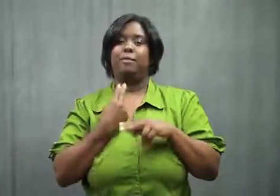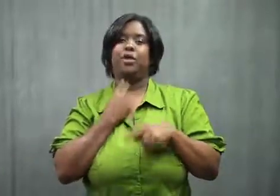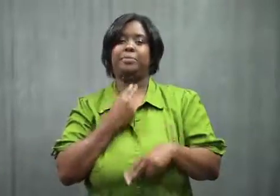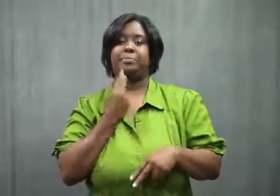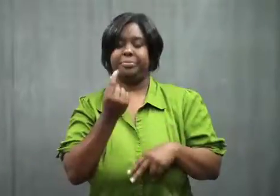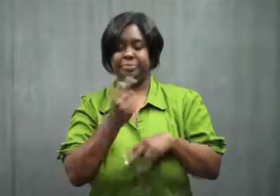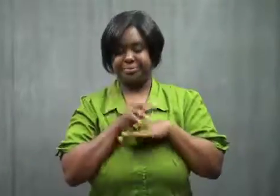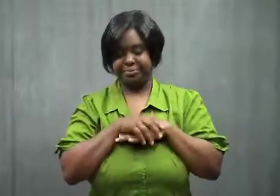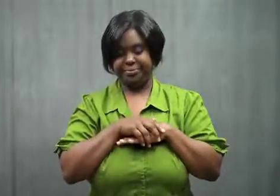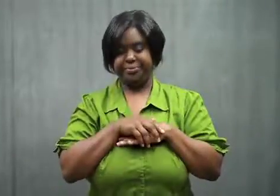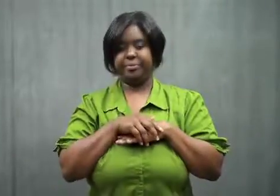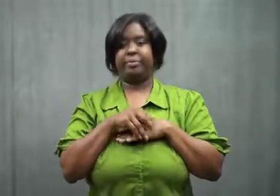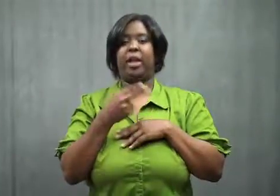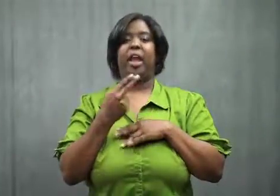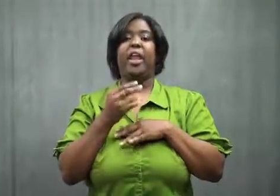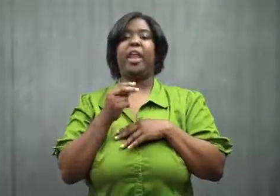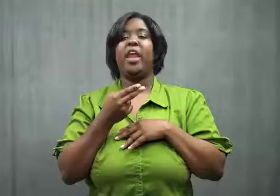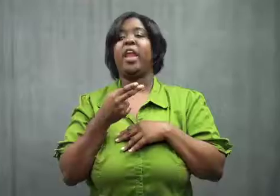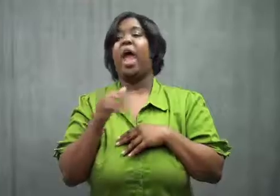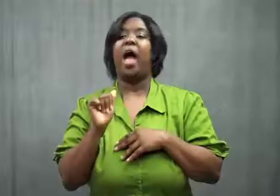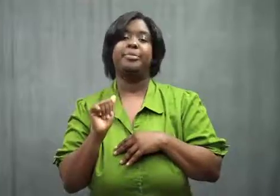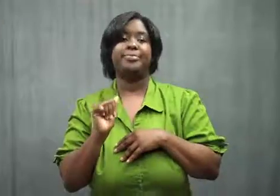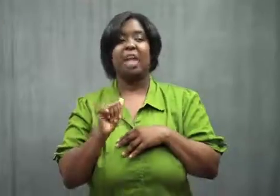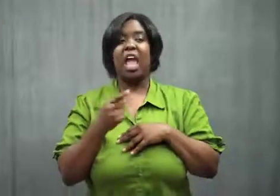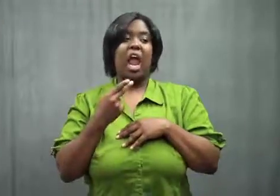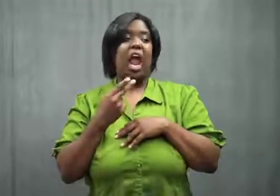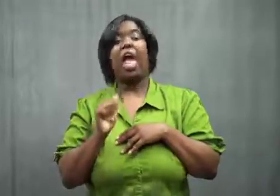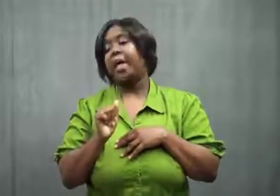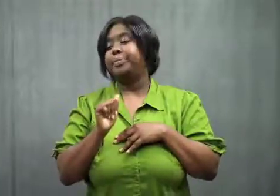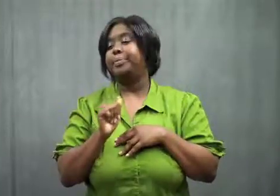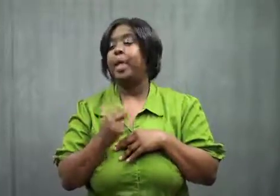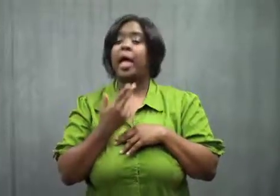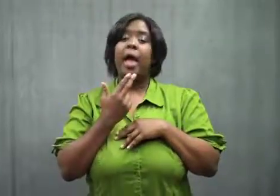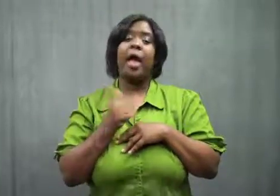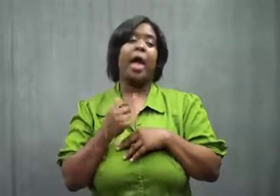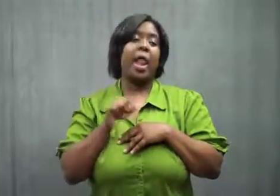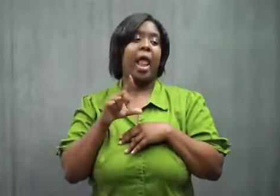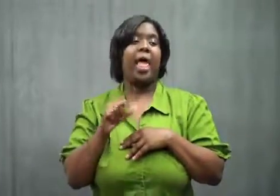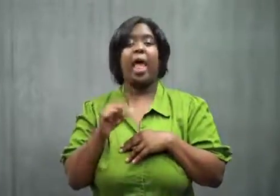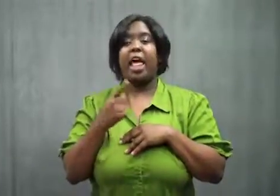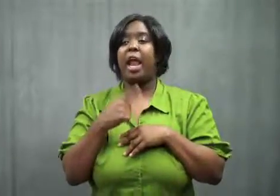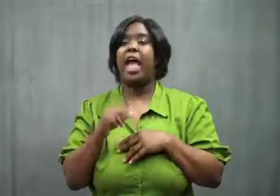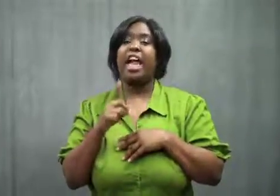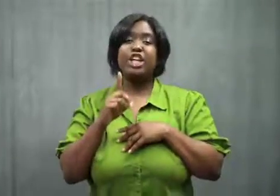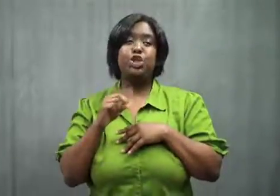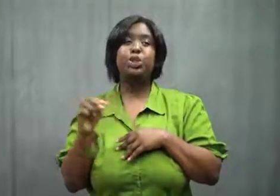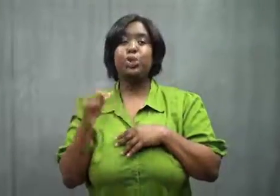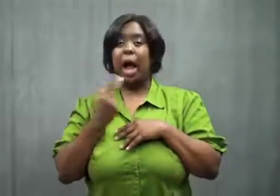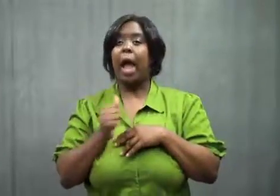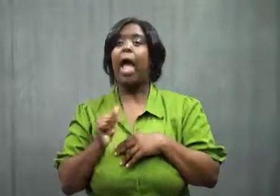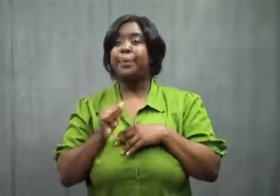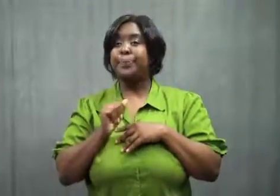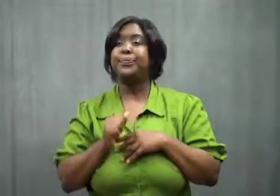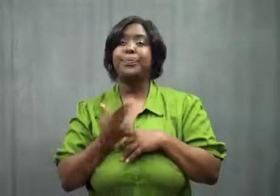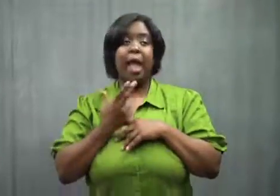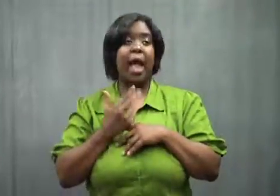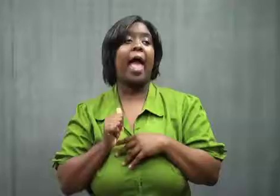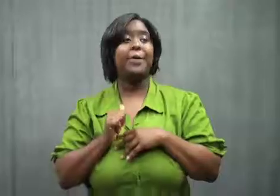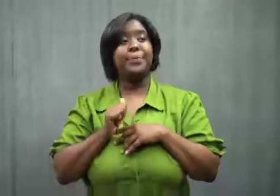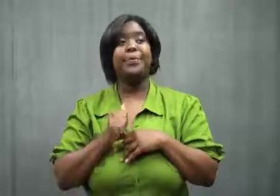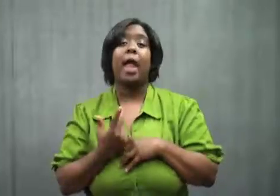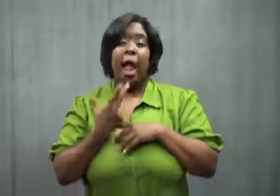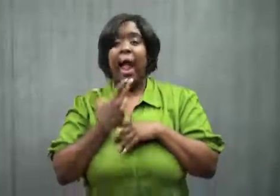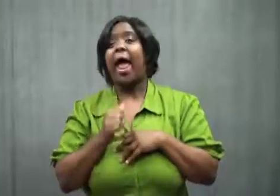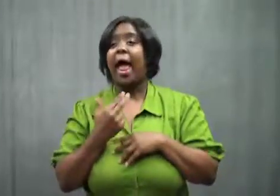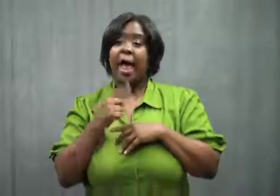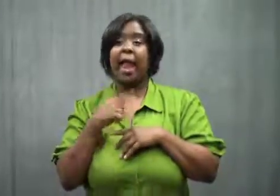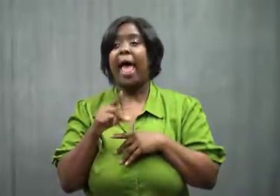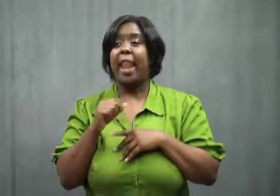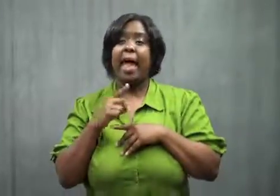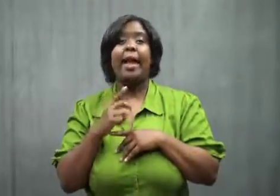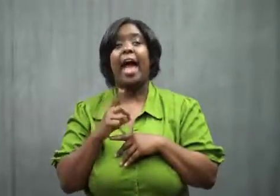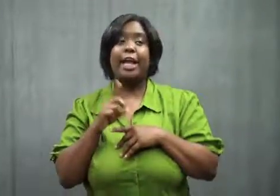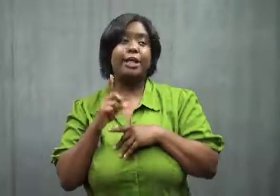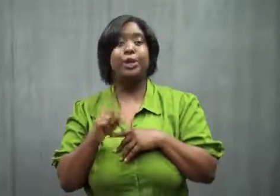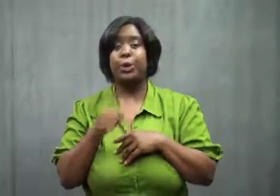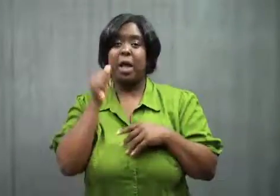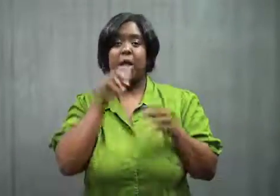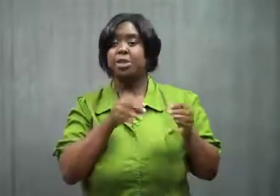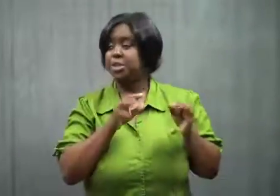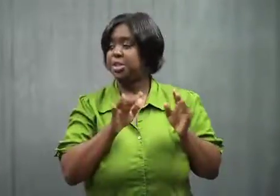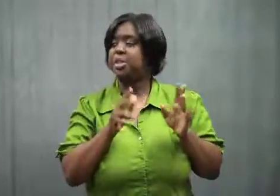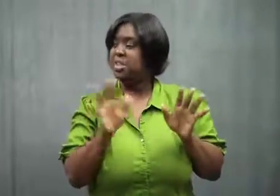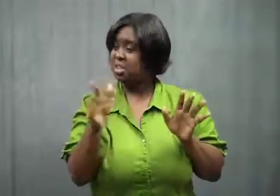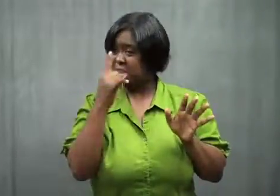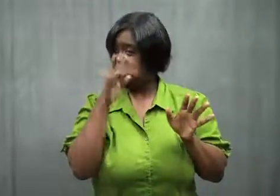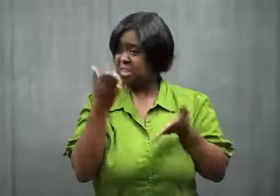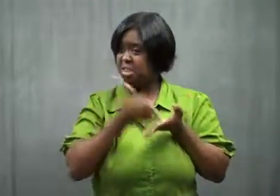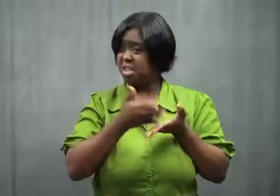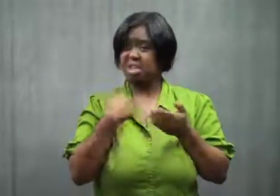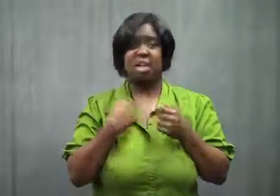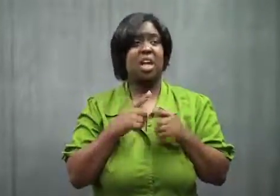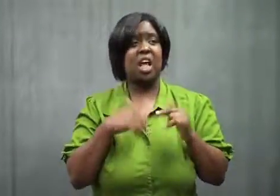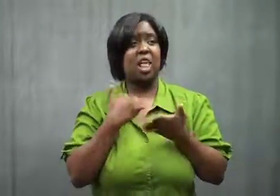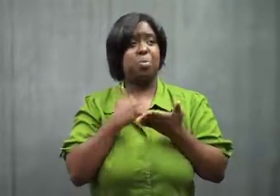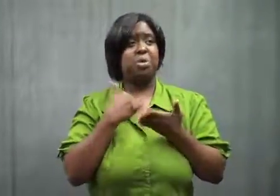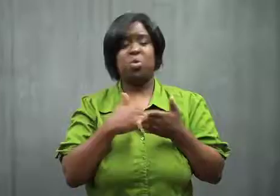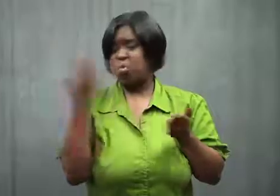I started vocalizing.. "Ha! Halalalaha do! Ha halalalala do!"